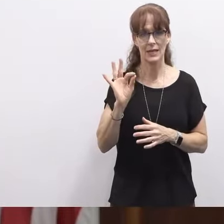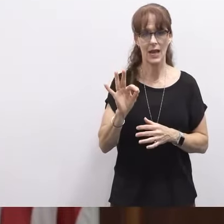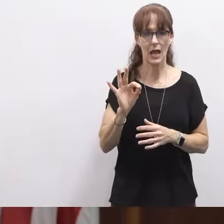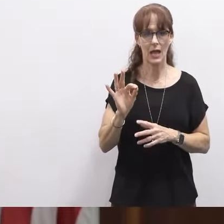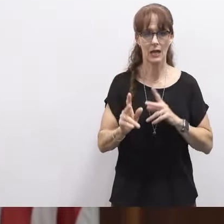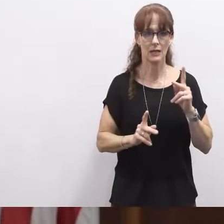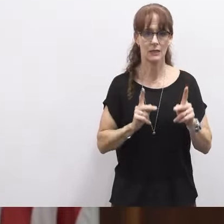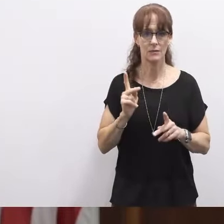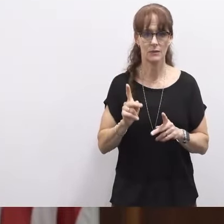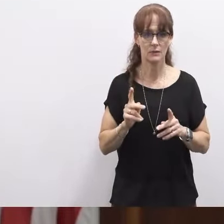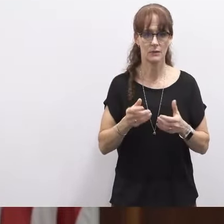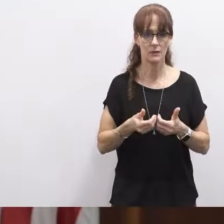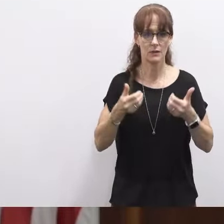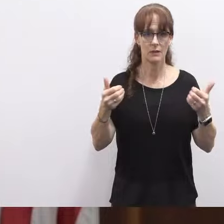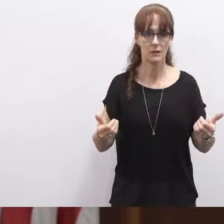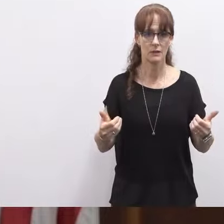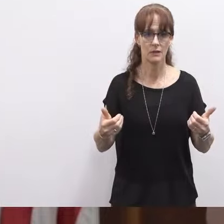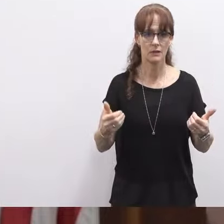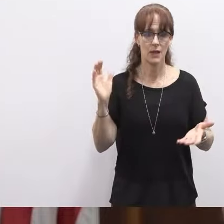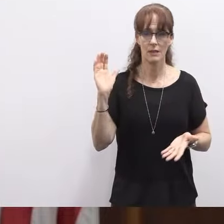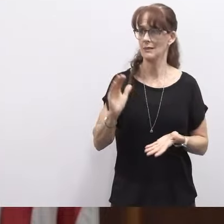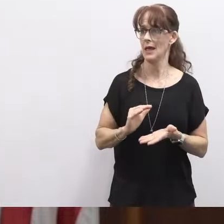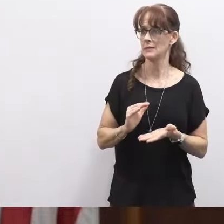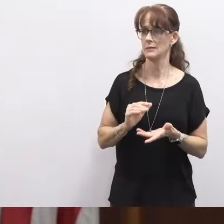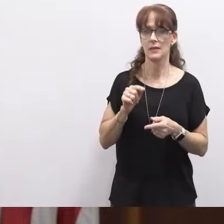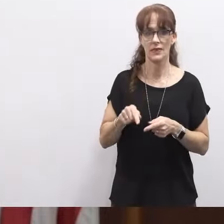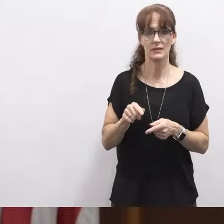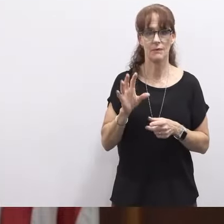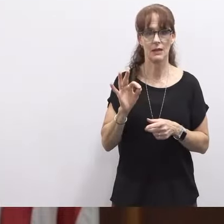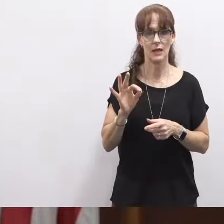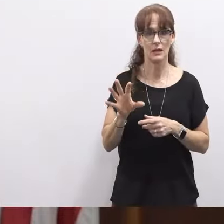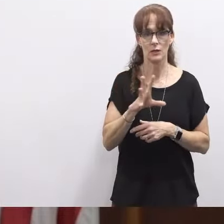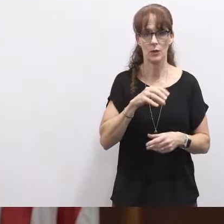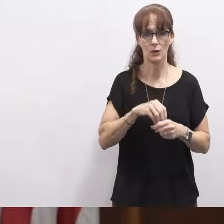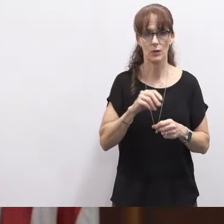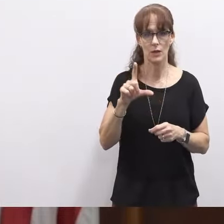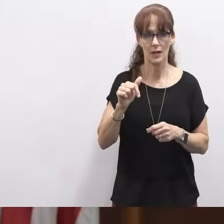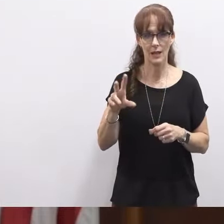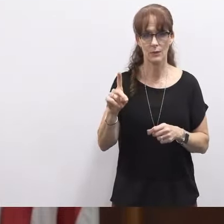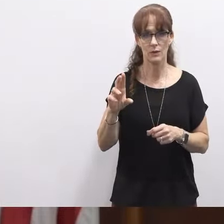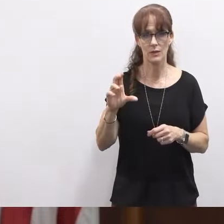They have to divide this, less than this by nine, because they don't include Lakewood or Signal Hill or Avalon.